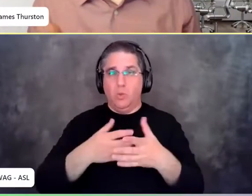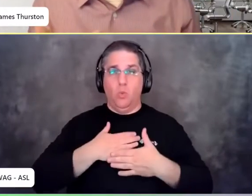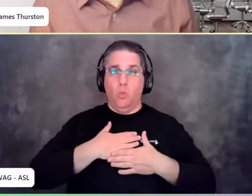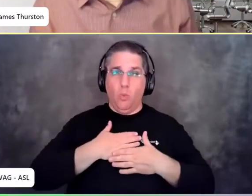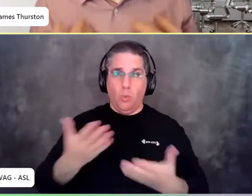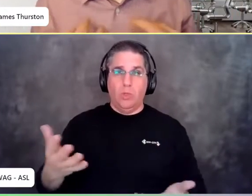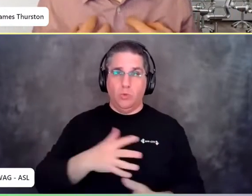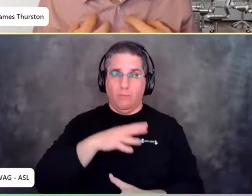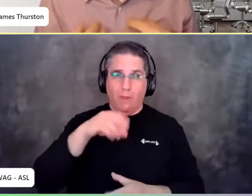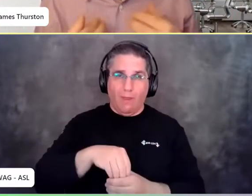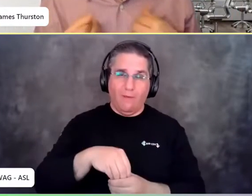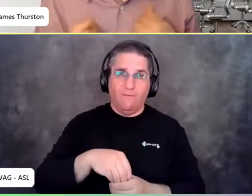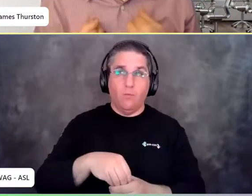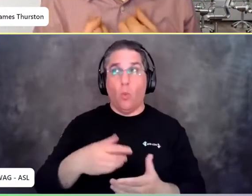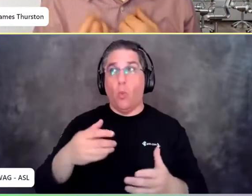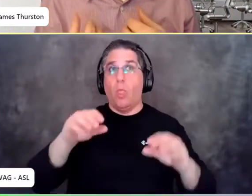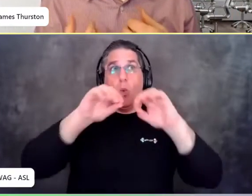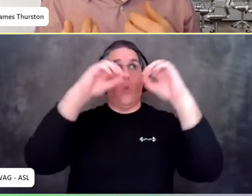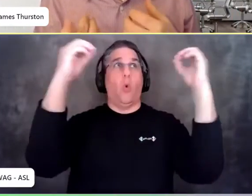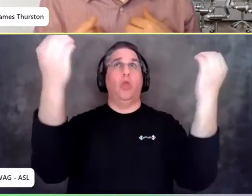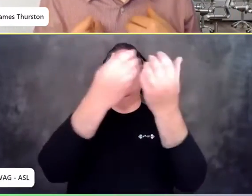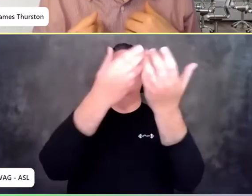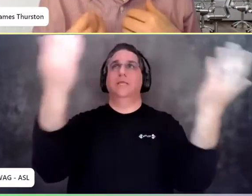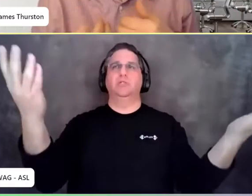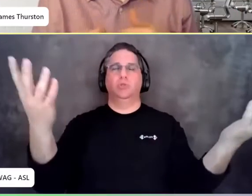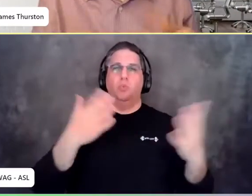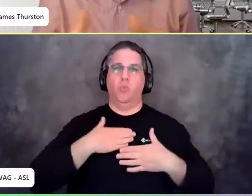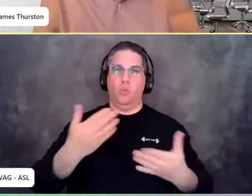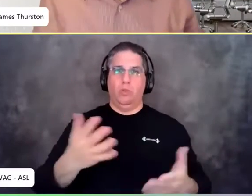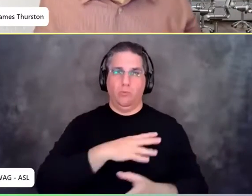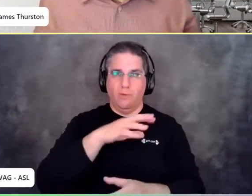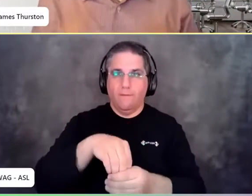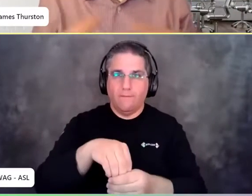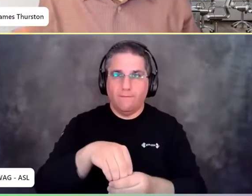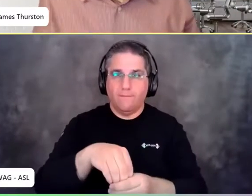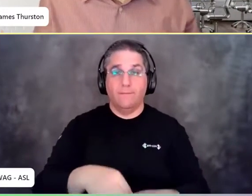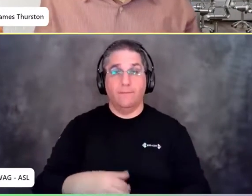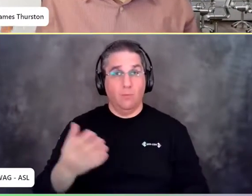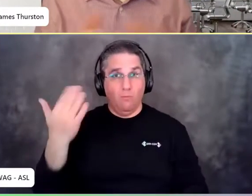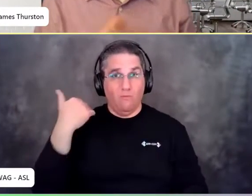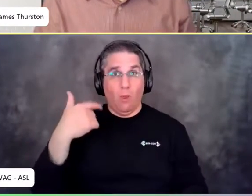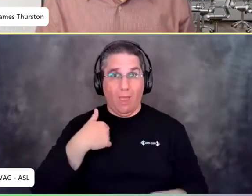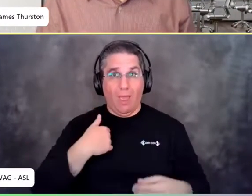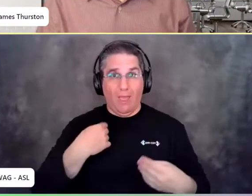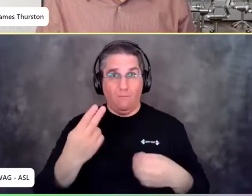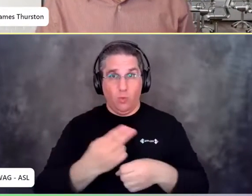yourself. I think you need some level of either department wide or enterprise wide, willingness to